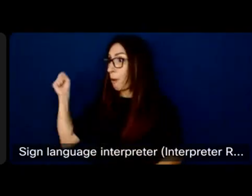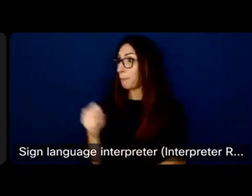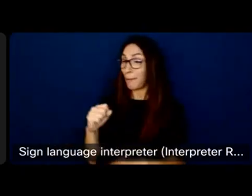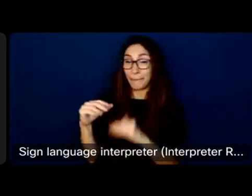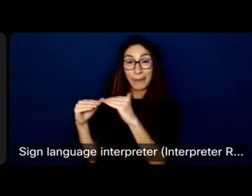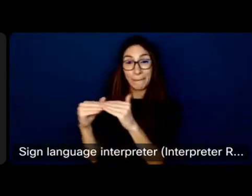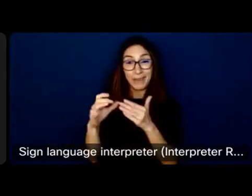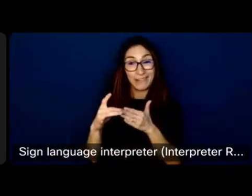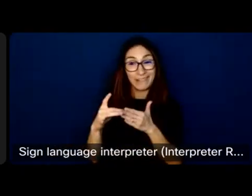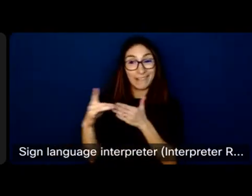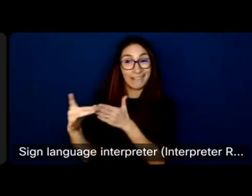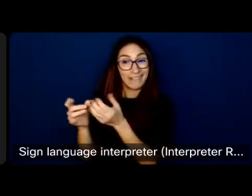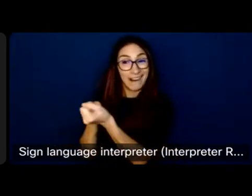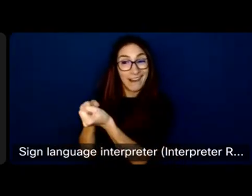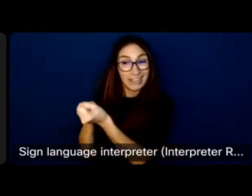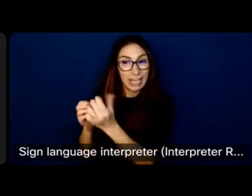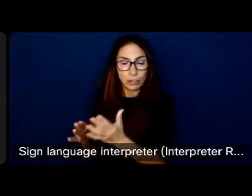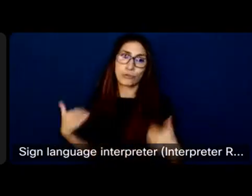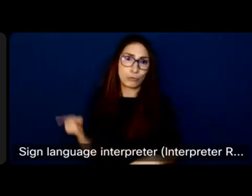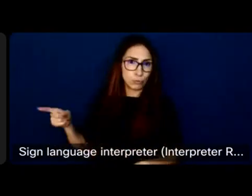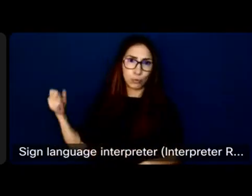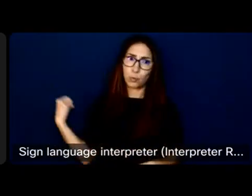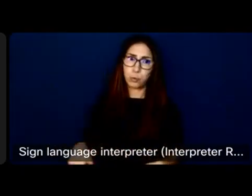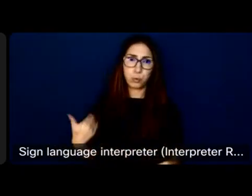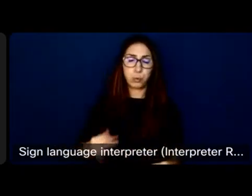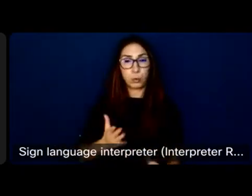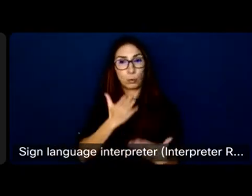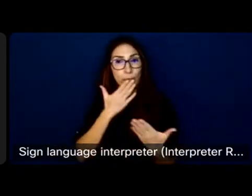important that you have a work, at least a working knowledge of